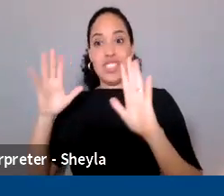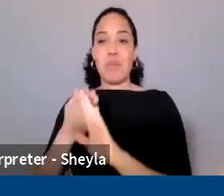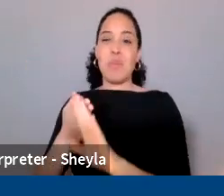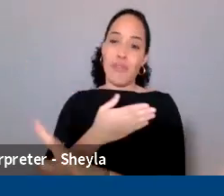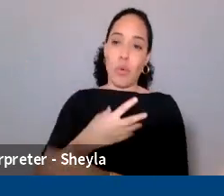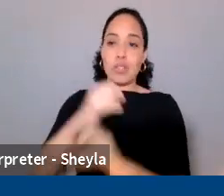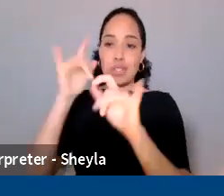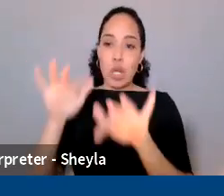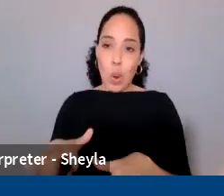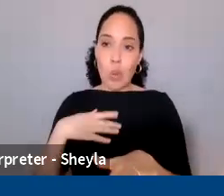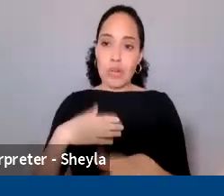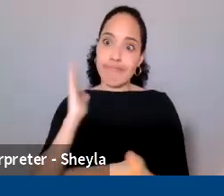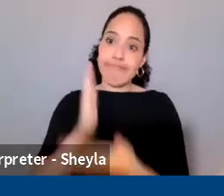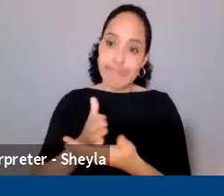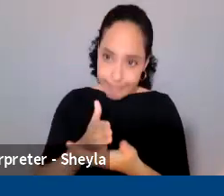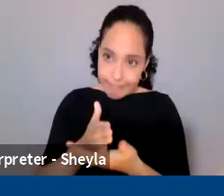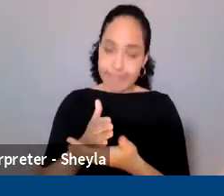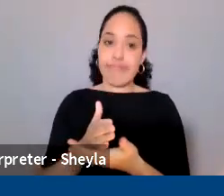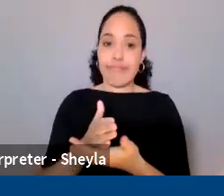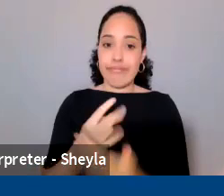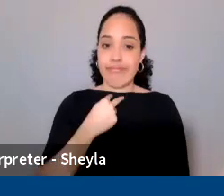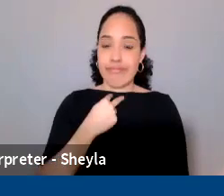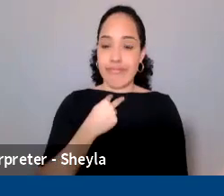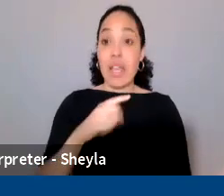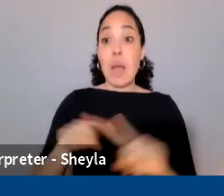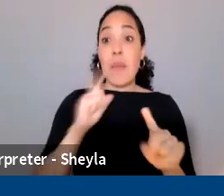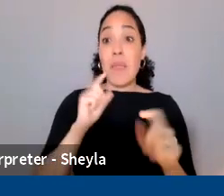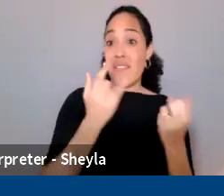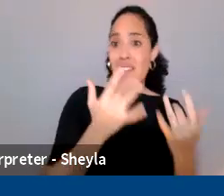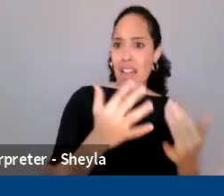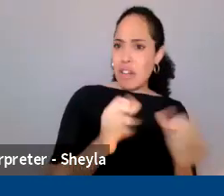but because these fires burned so late into the season we still have a lot of